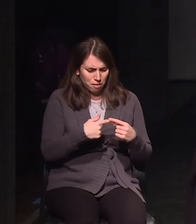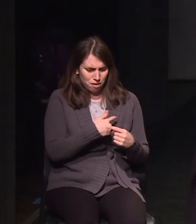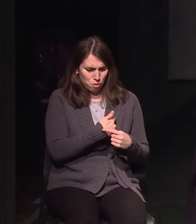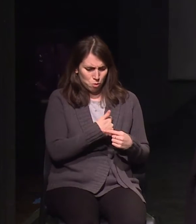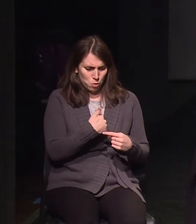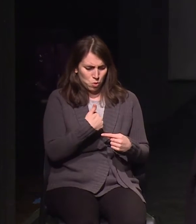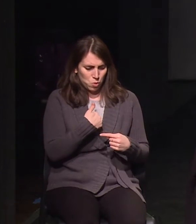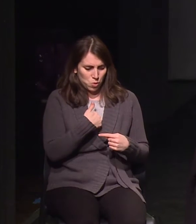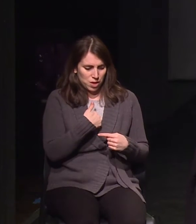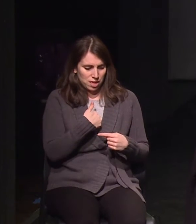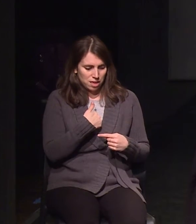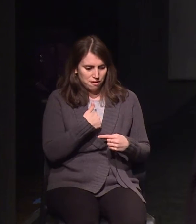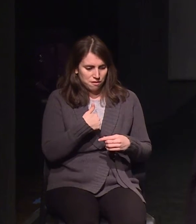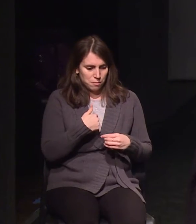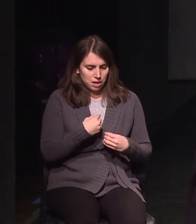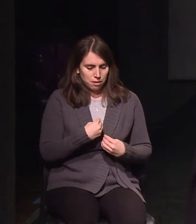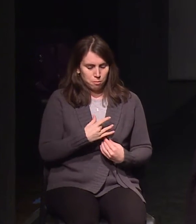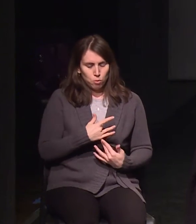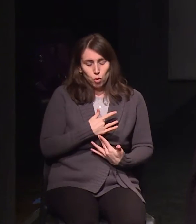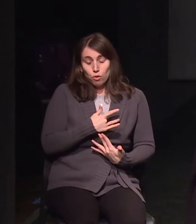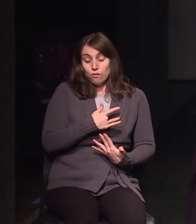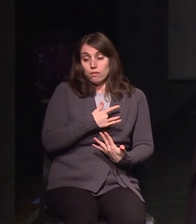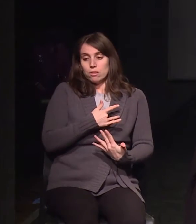been moved, but we haven’t moved.